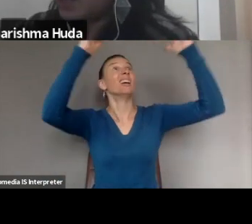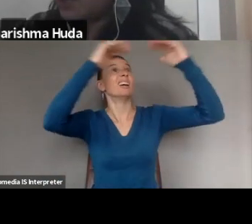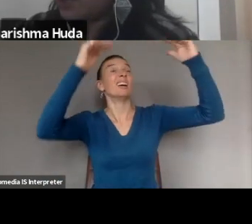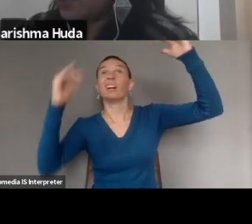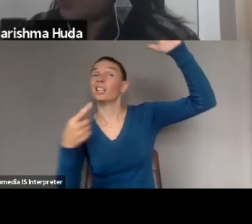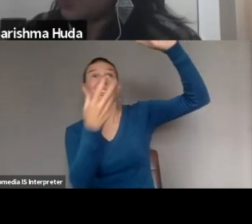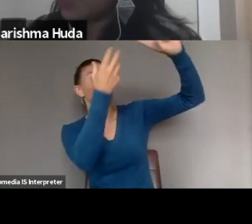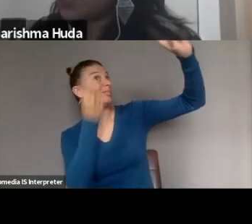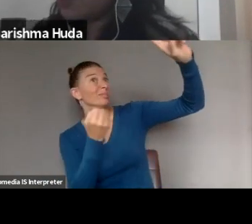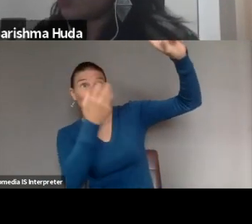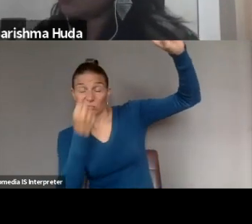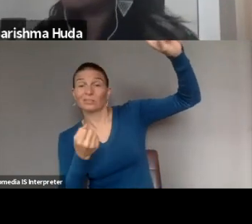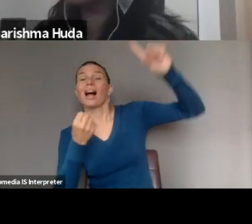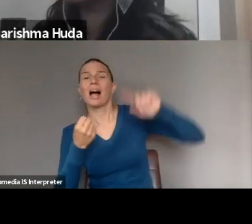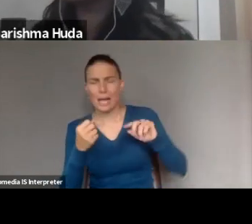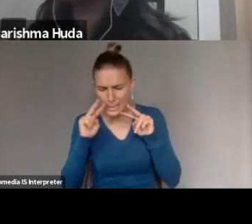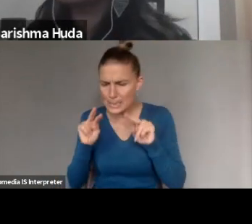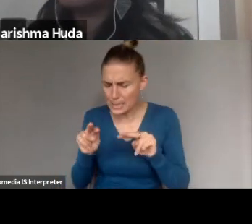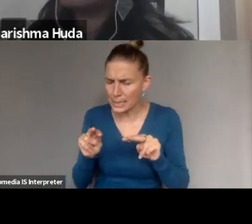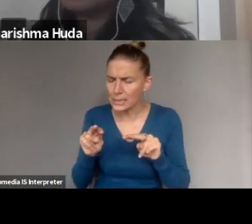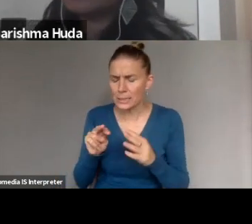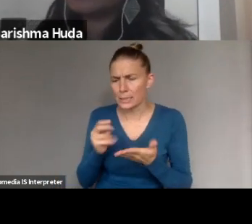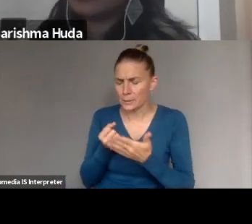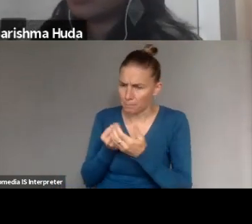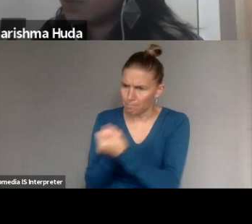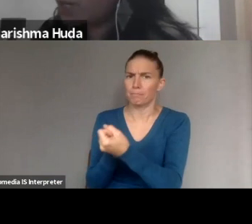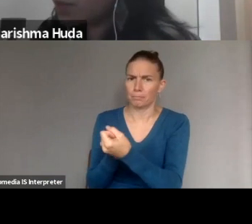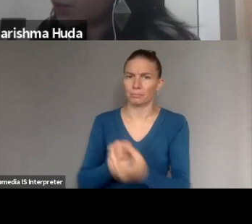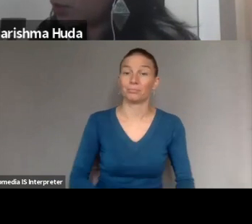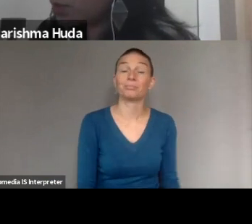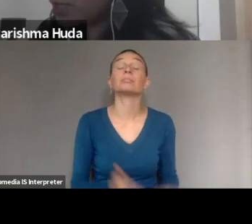Now, you can imaging for those who were earning around a hundred dollars a month or less,